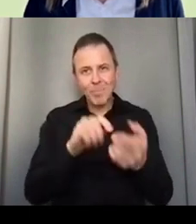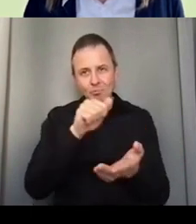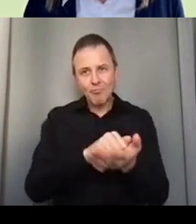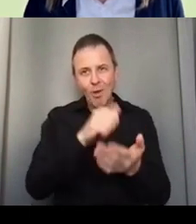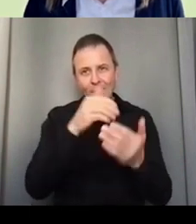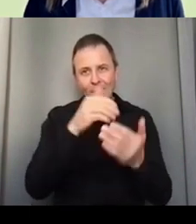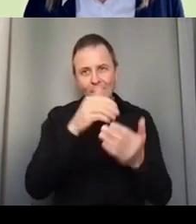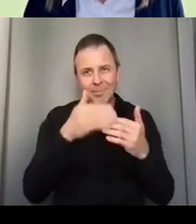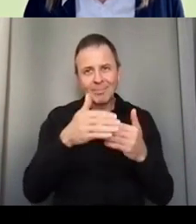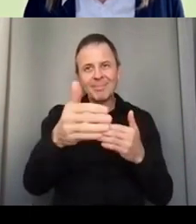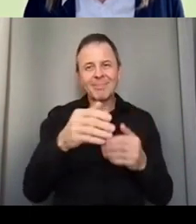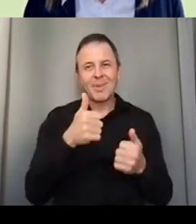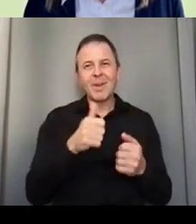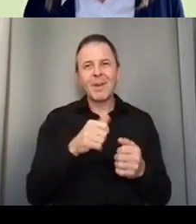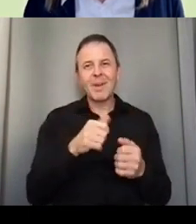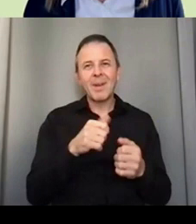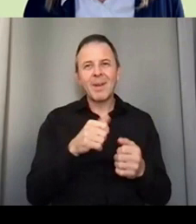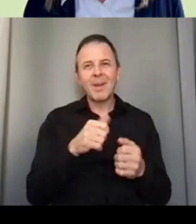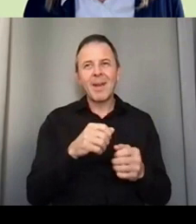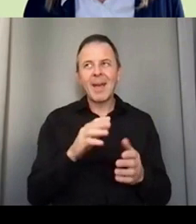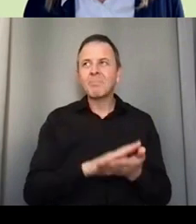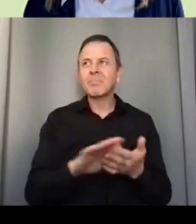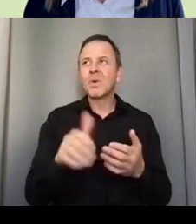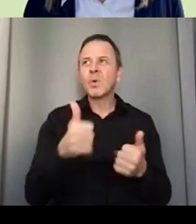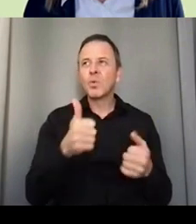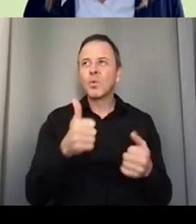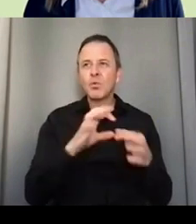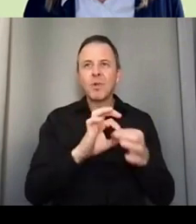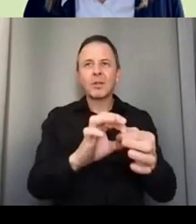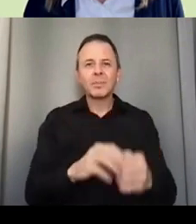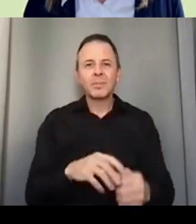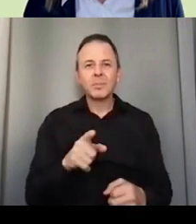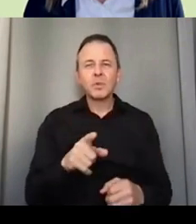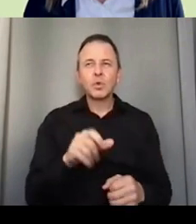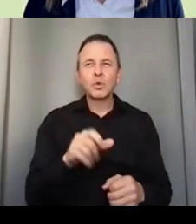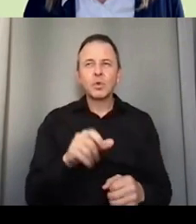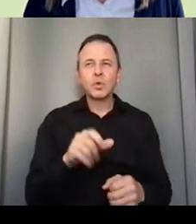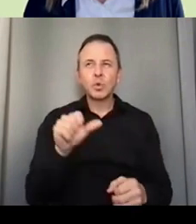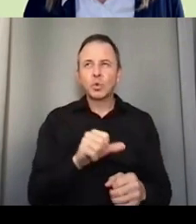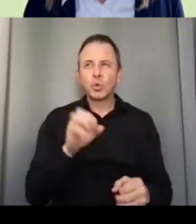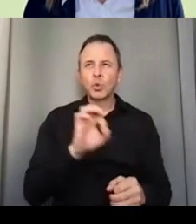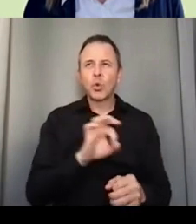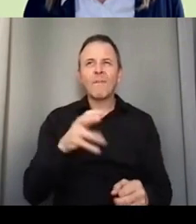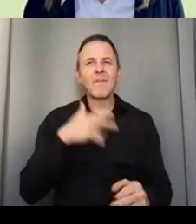relationships you should never feel an imbalance of power in planning